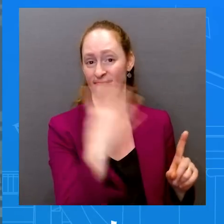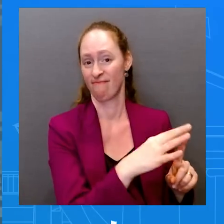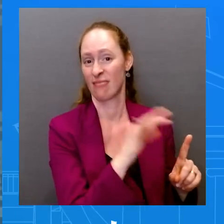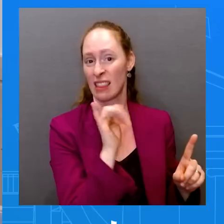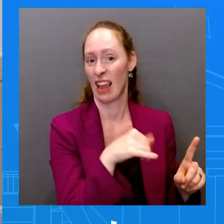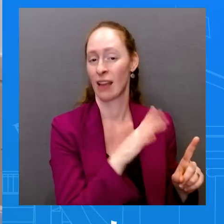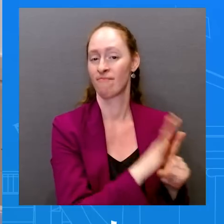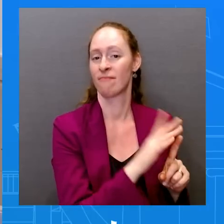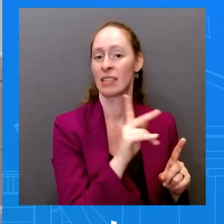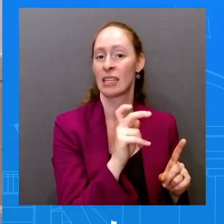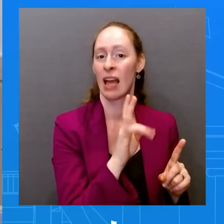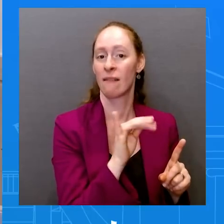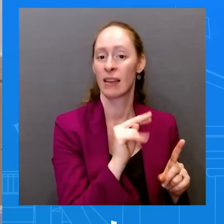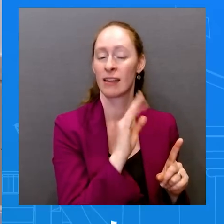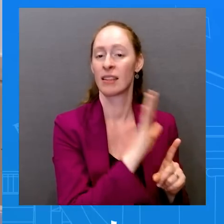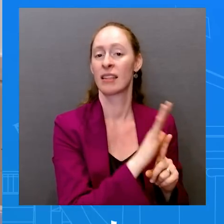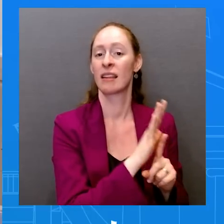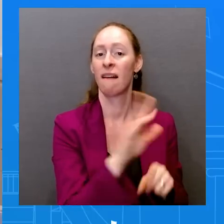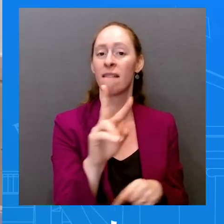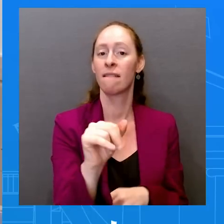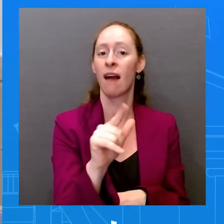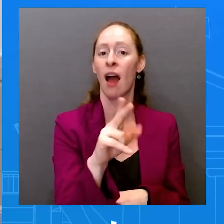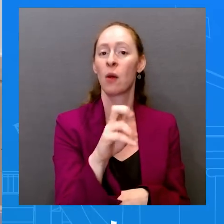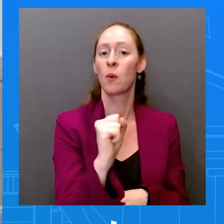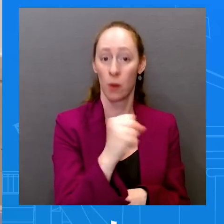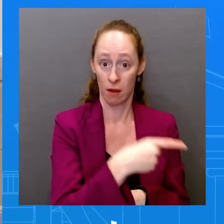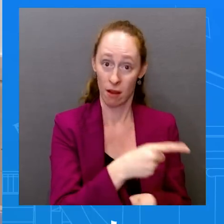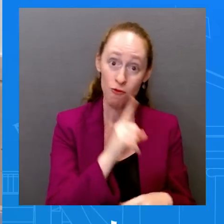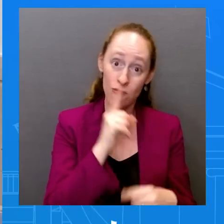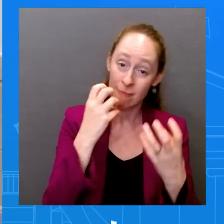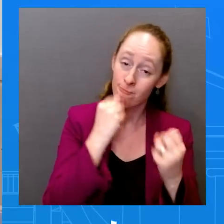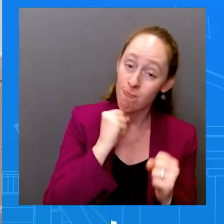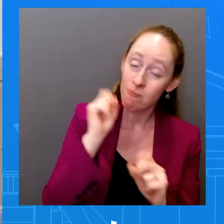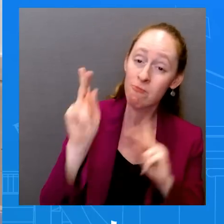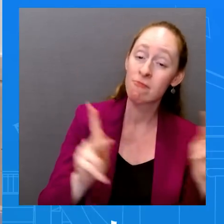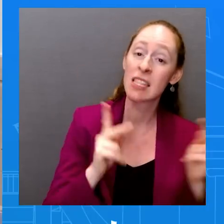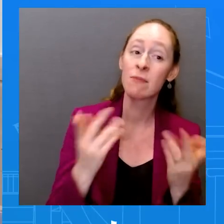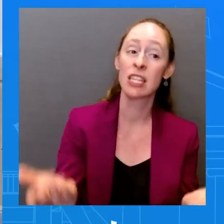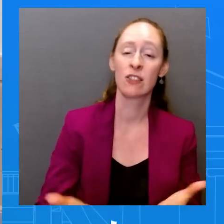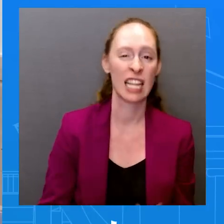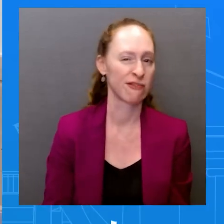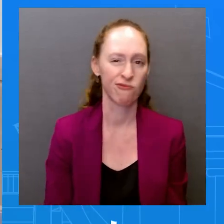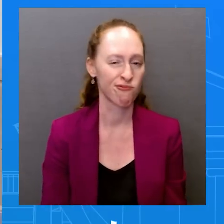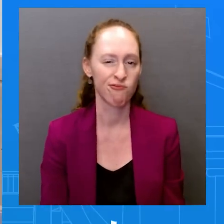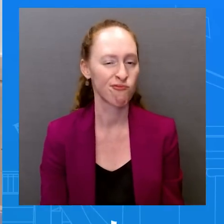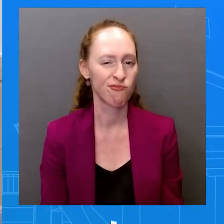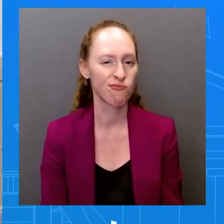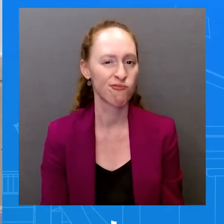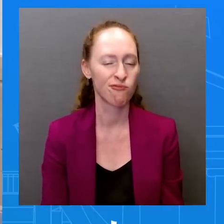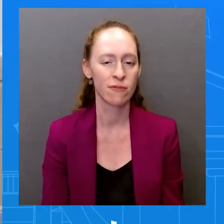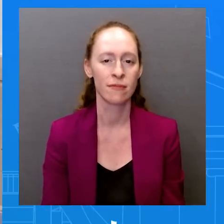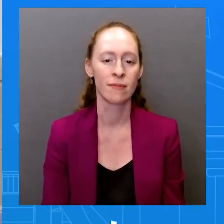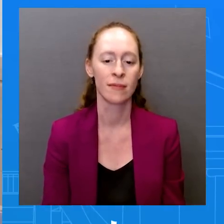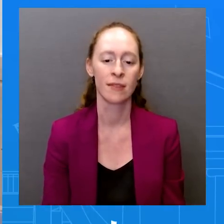President Obama, in his last visit to the White House, turned to reporters and delivered his message to Democrats on what he thought they needed to do ahead of the midterms.